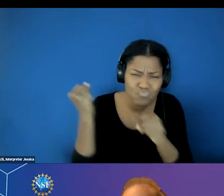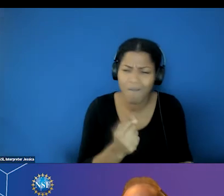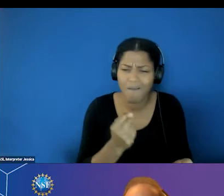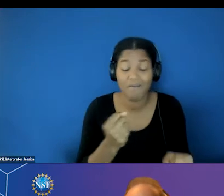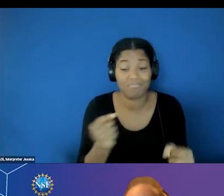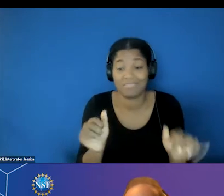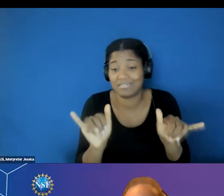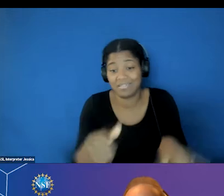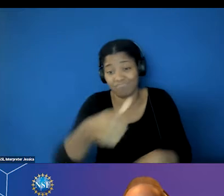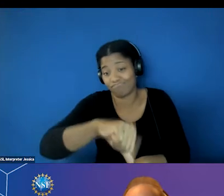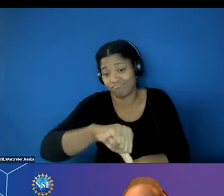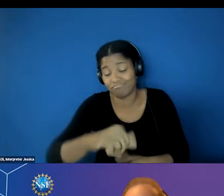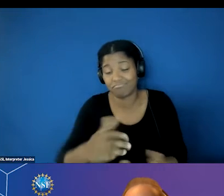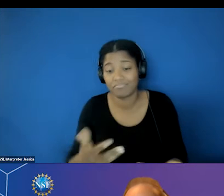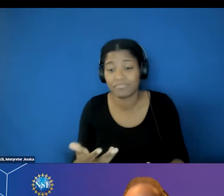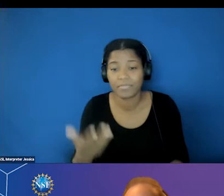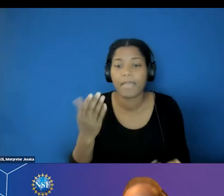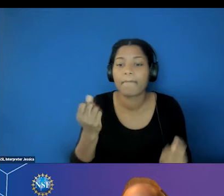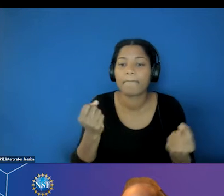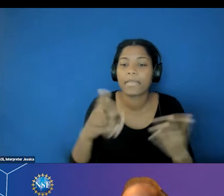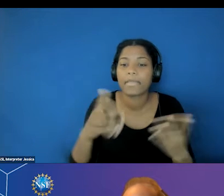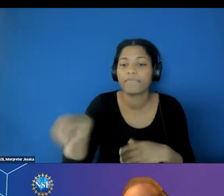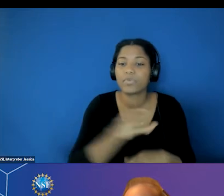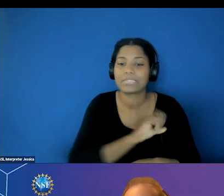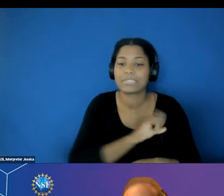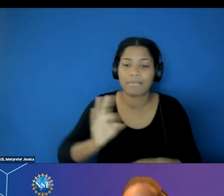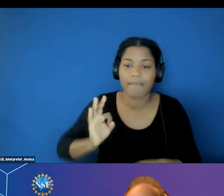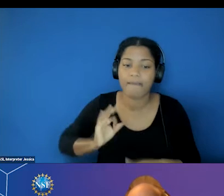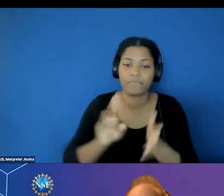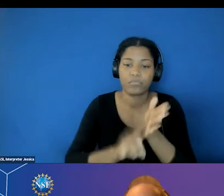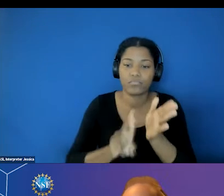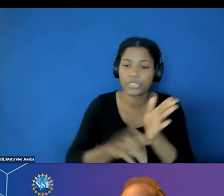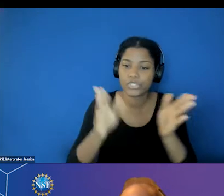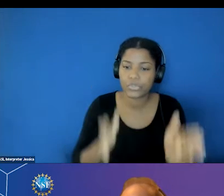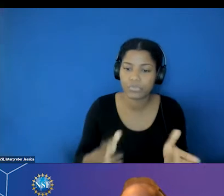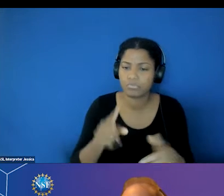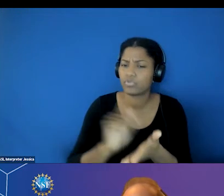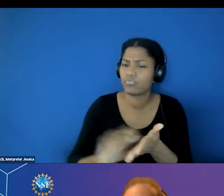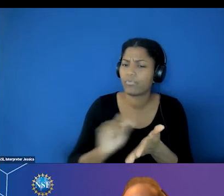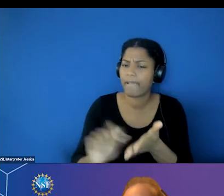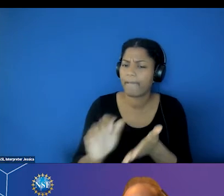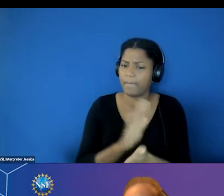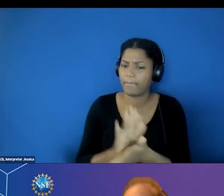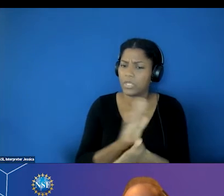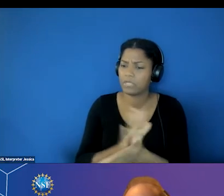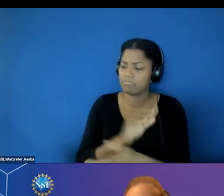those of you who out there are faculty members, you're researchers, you write a research paper and submit it to a journal.